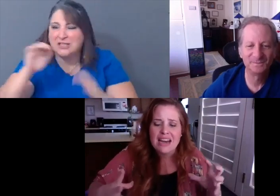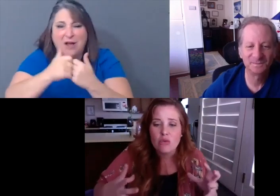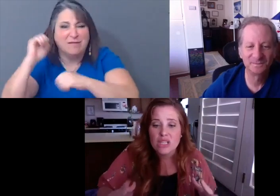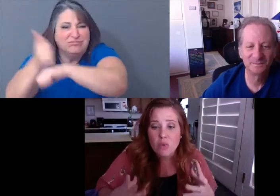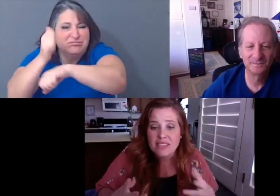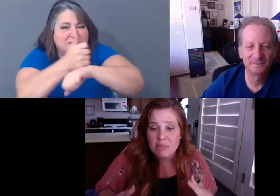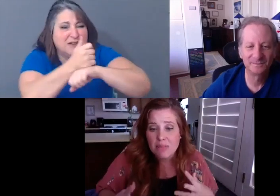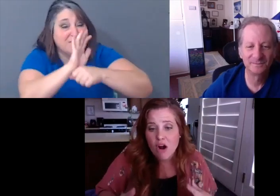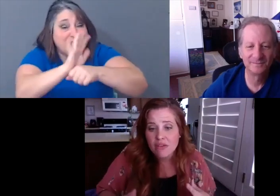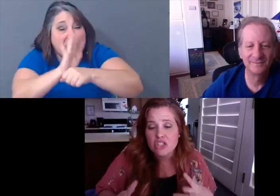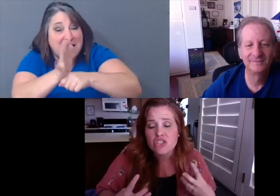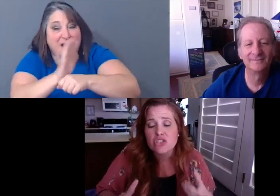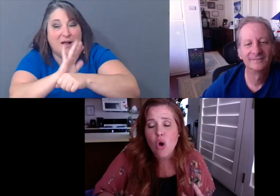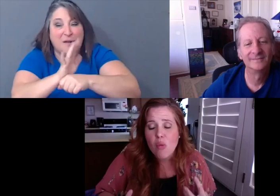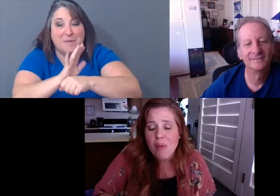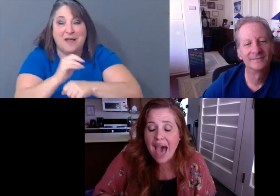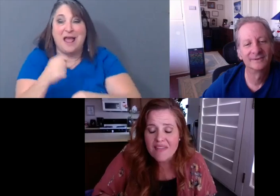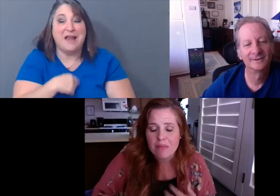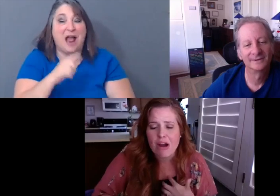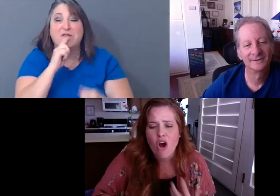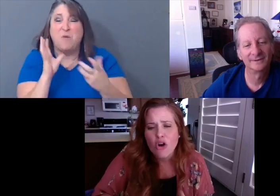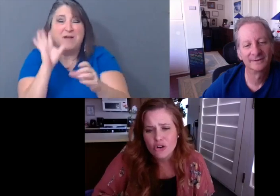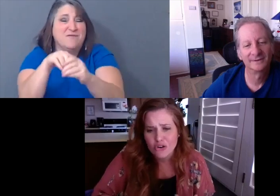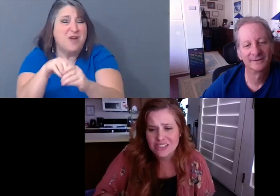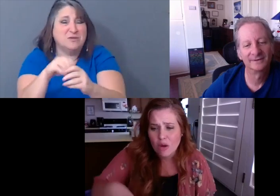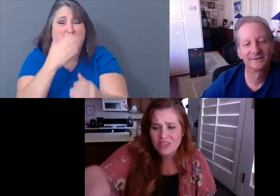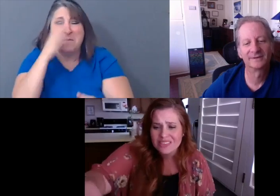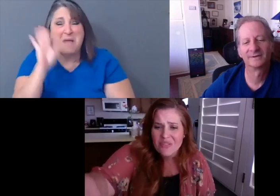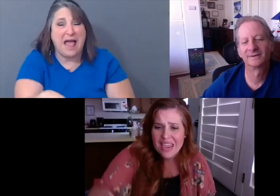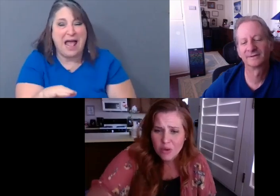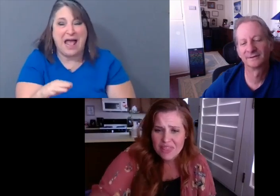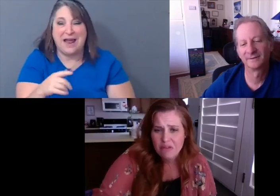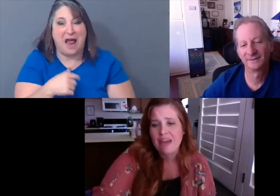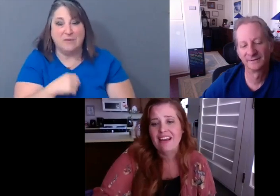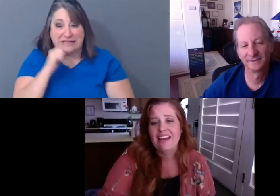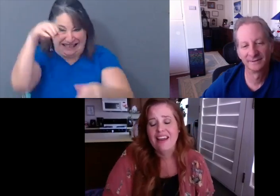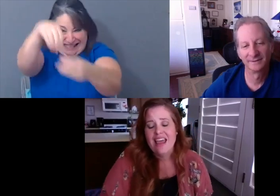And I really wanted to be a part of it so bad. Like my heart hurt because I wasn't there with everybody.